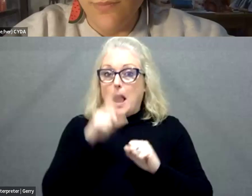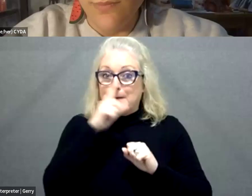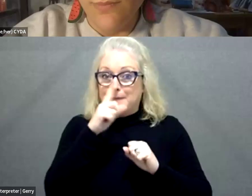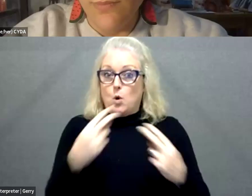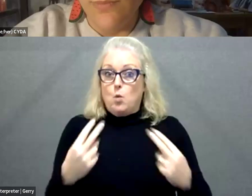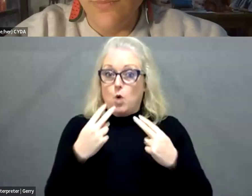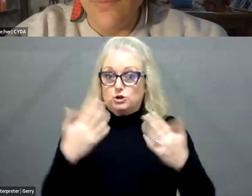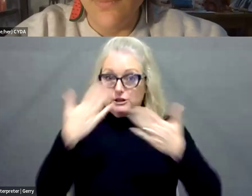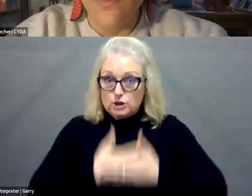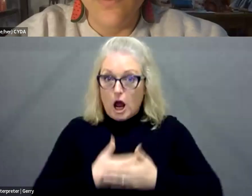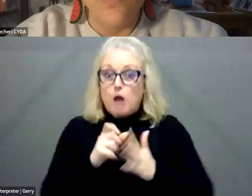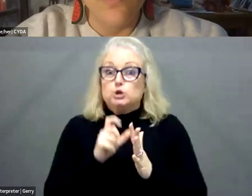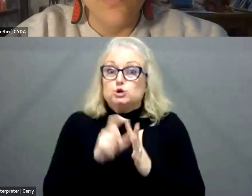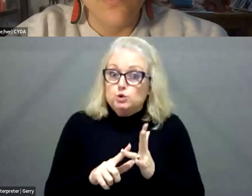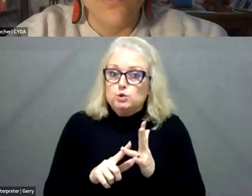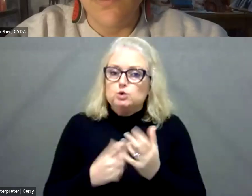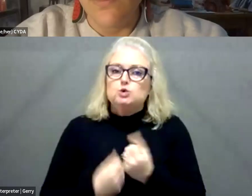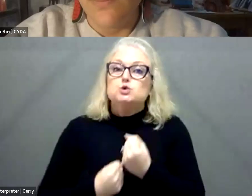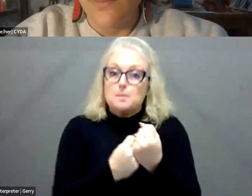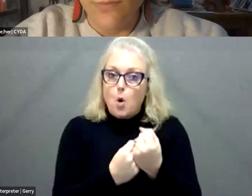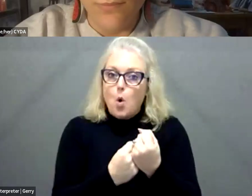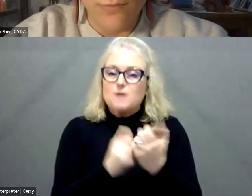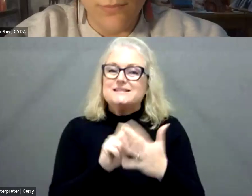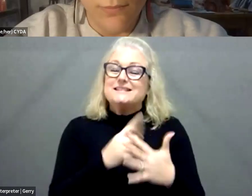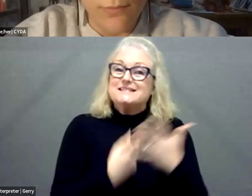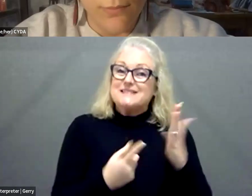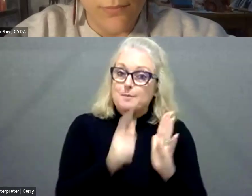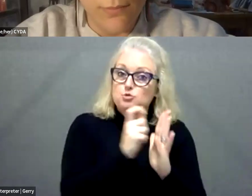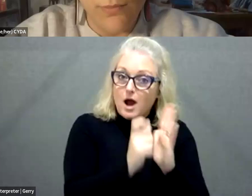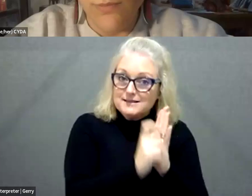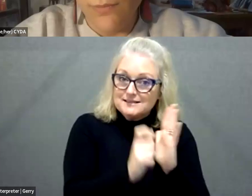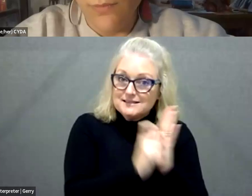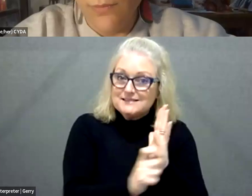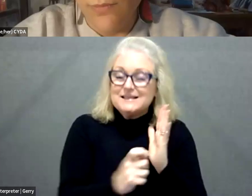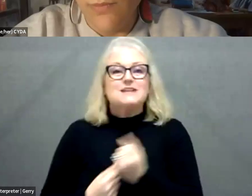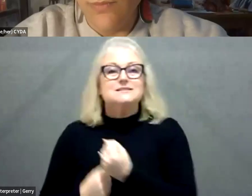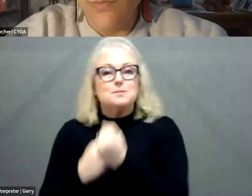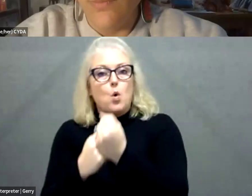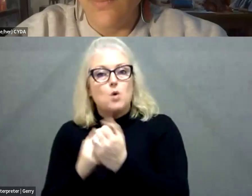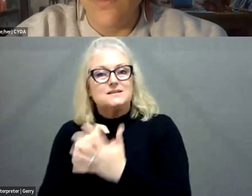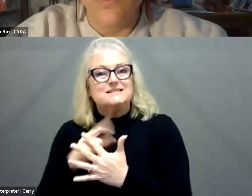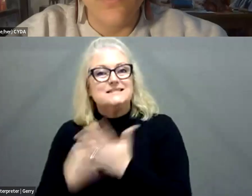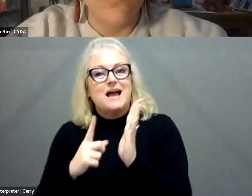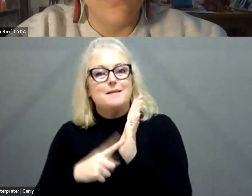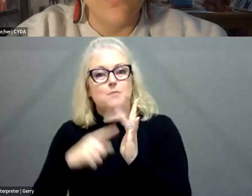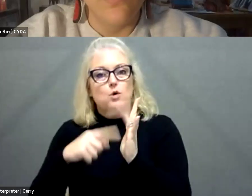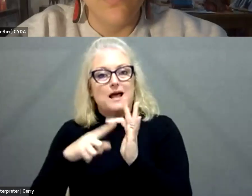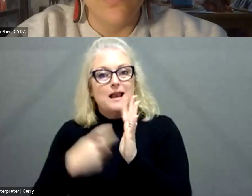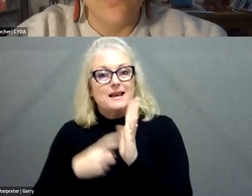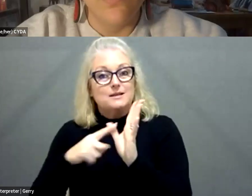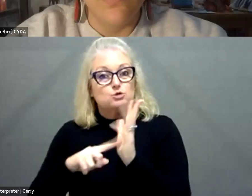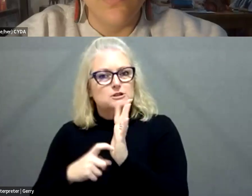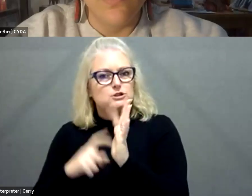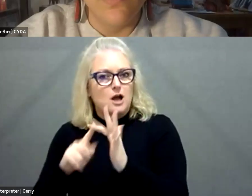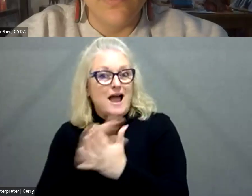literature and support disabled writers? How can they get involved in advocacy efforts?